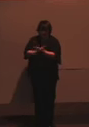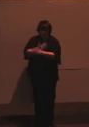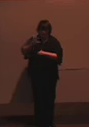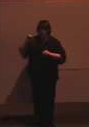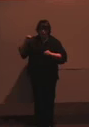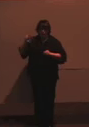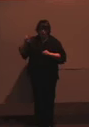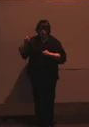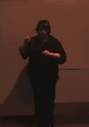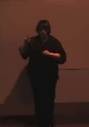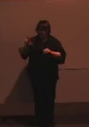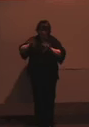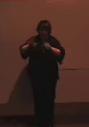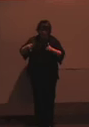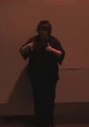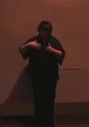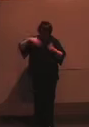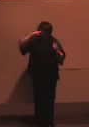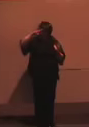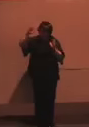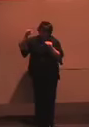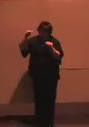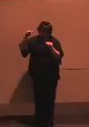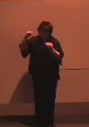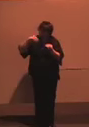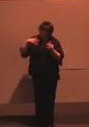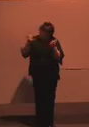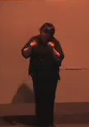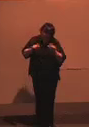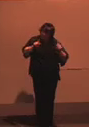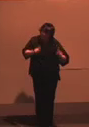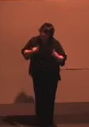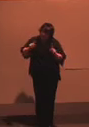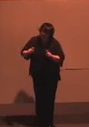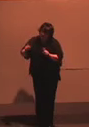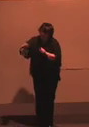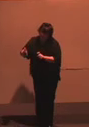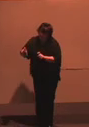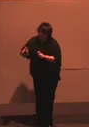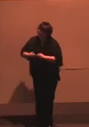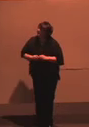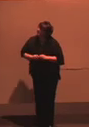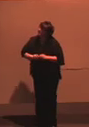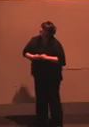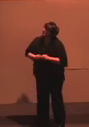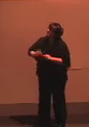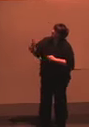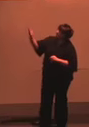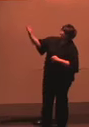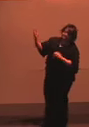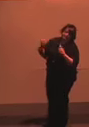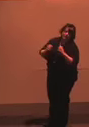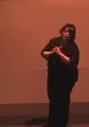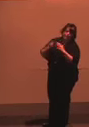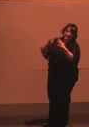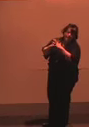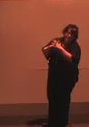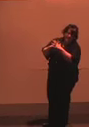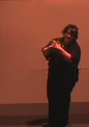So I tried this kind of things and then realized. You can see how this box is small,